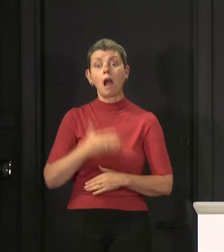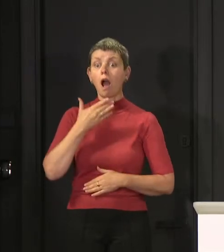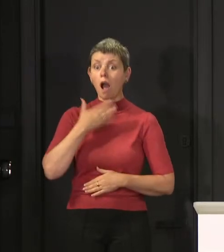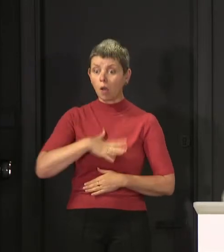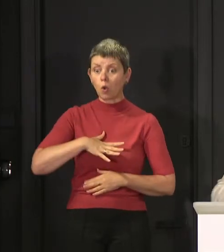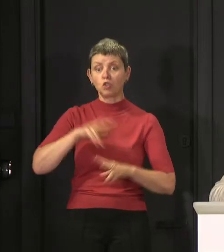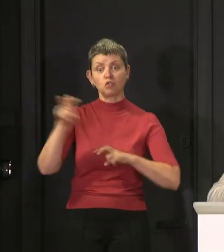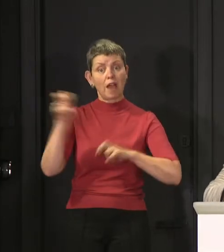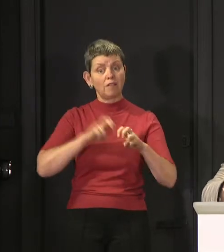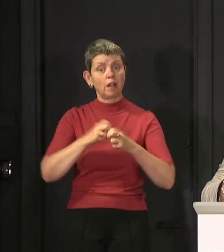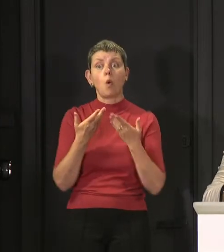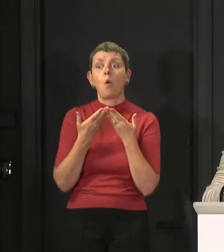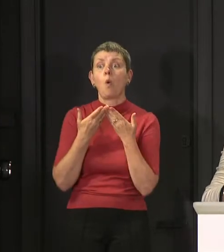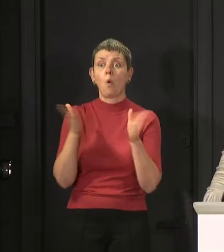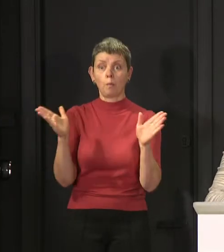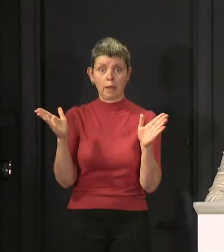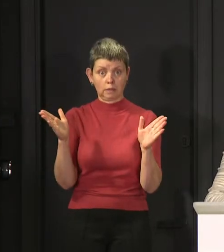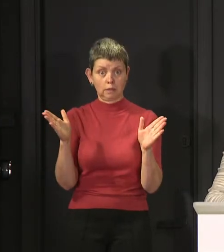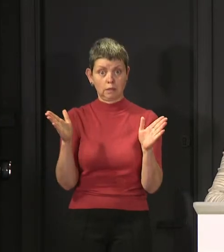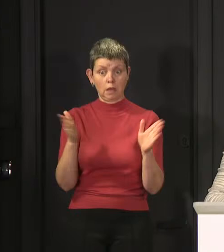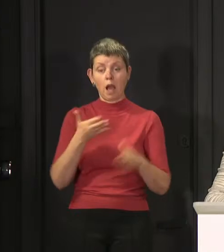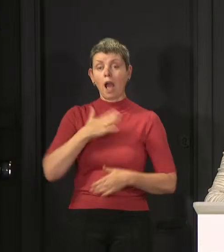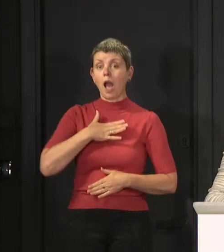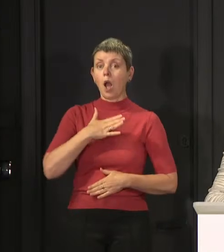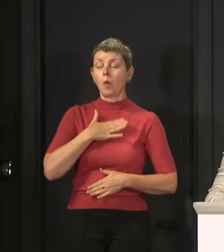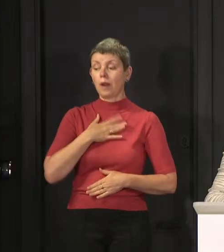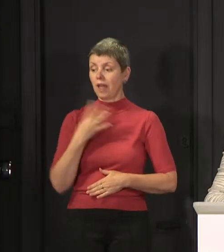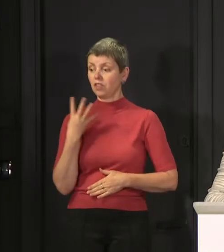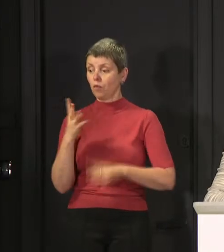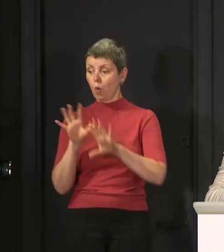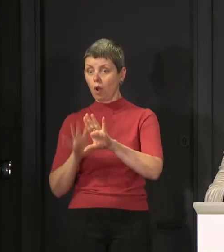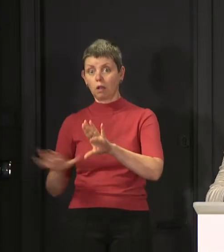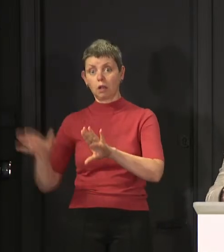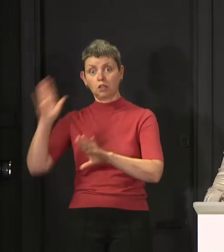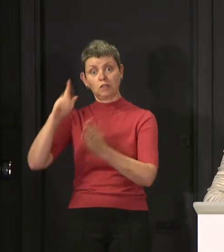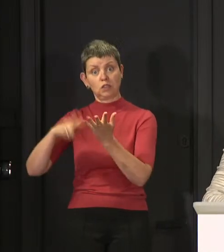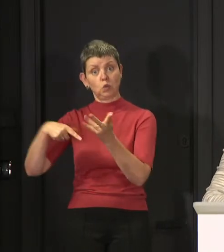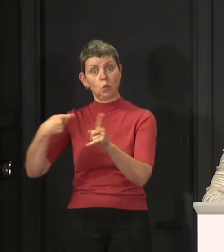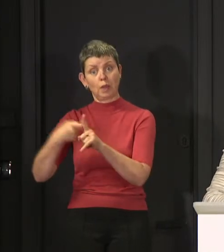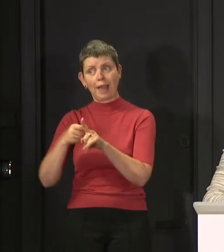as possible, I want there to be as much alignment with the UK as possible, that obviously makes